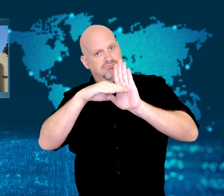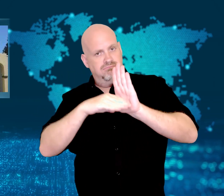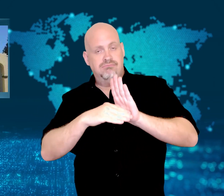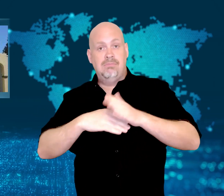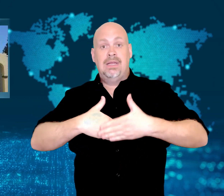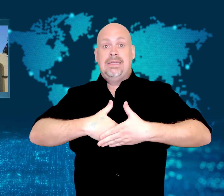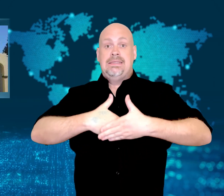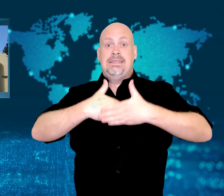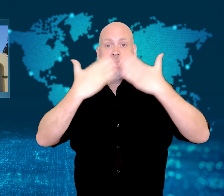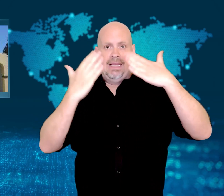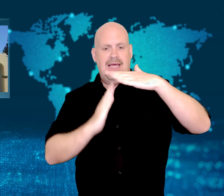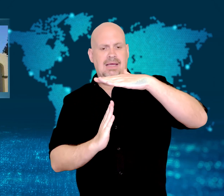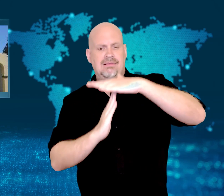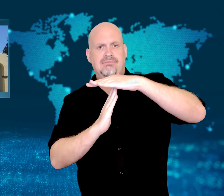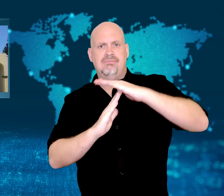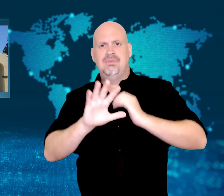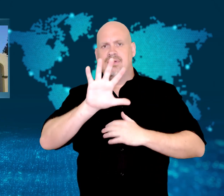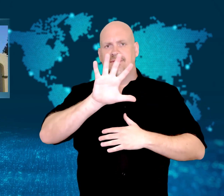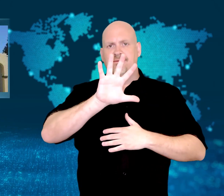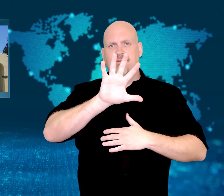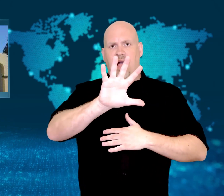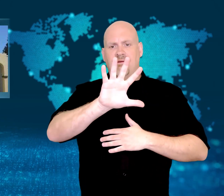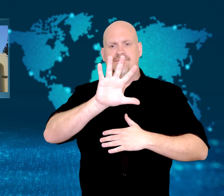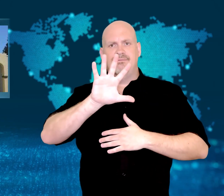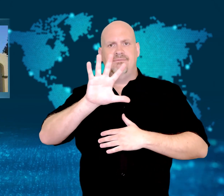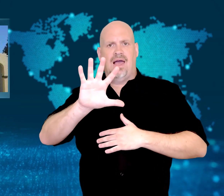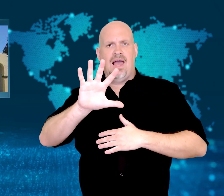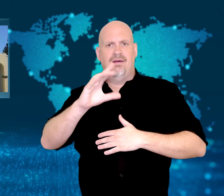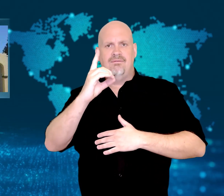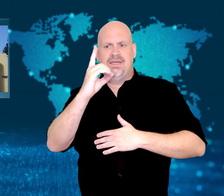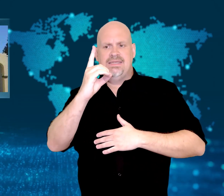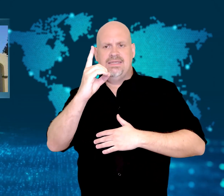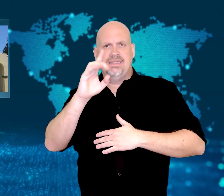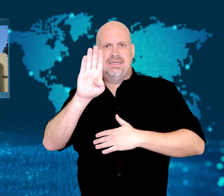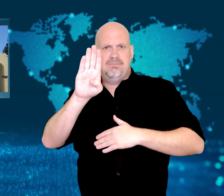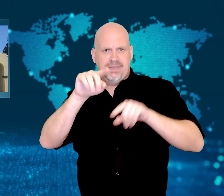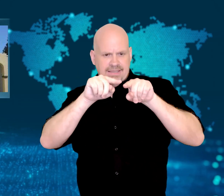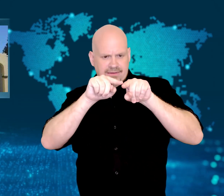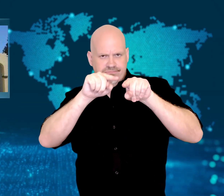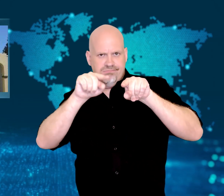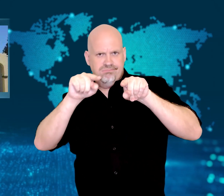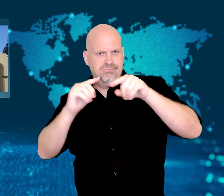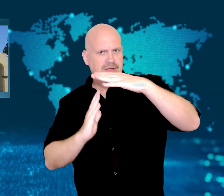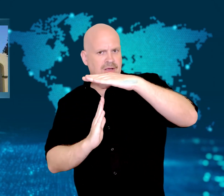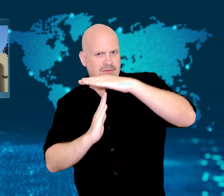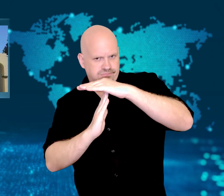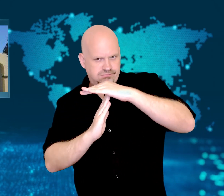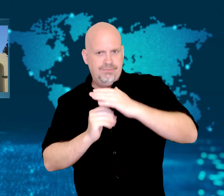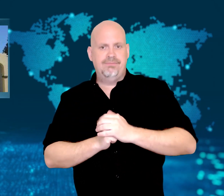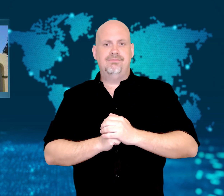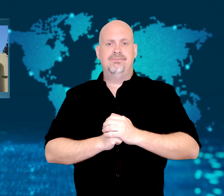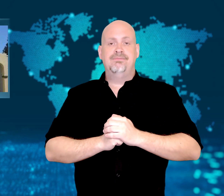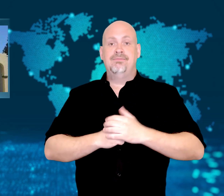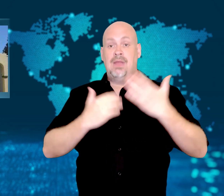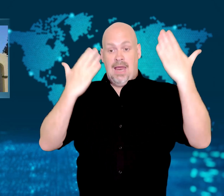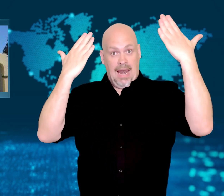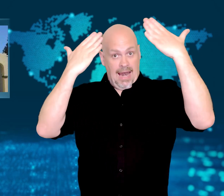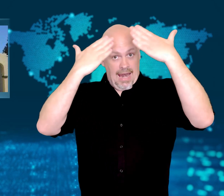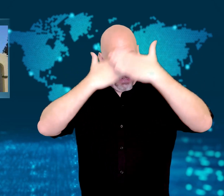However, Muslims say that the ruling violates their right to practice their faith.